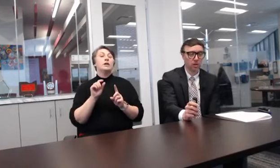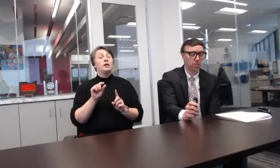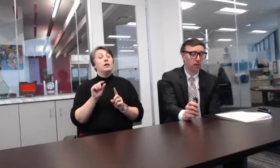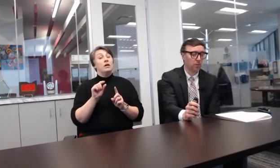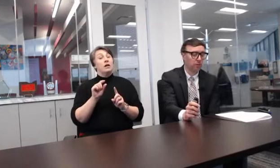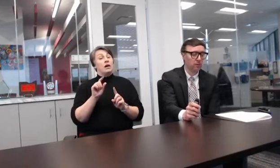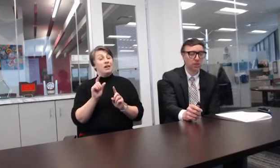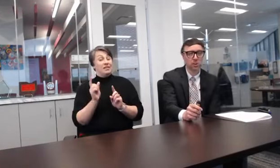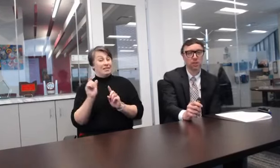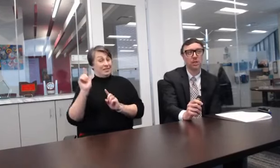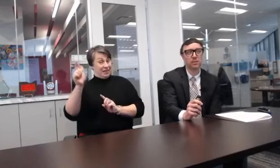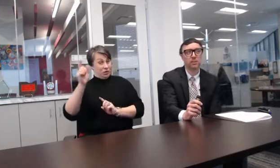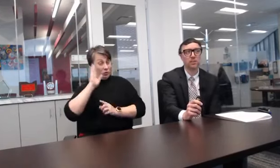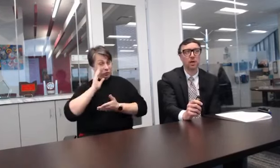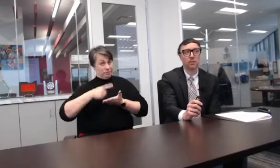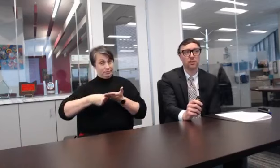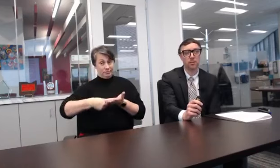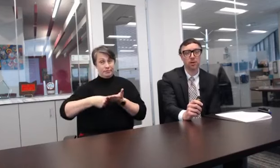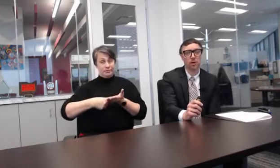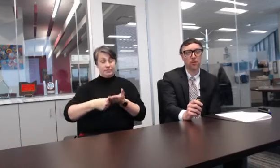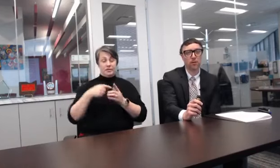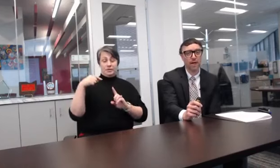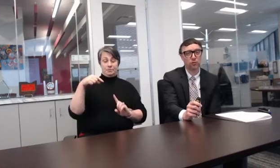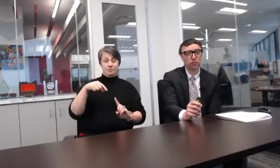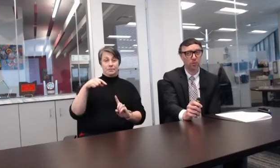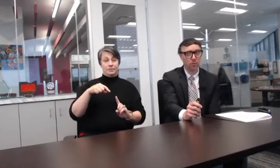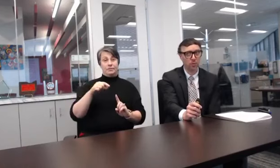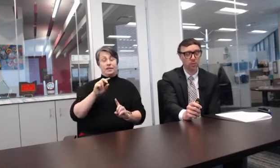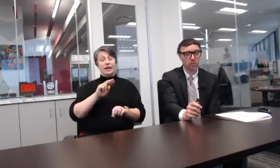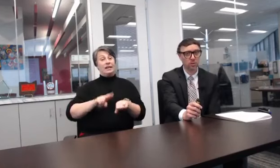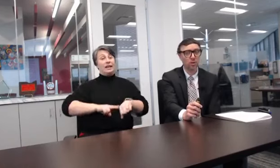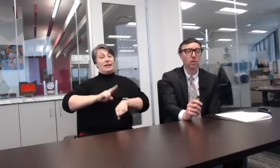in my presentation, is this concept of natural supports.